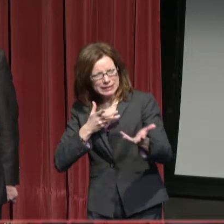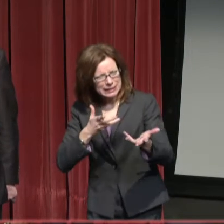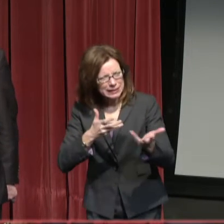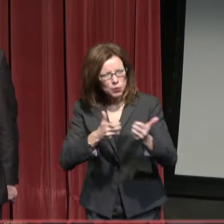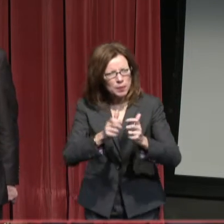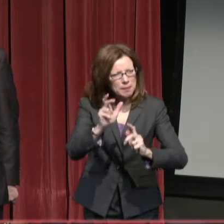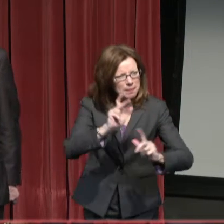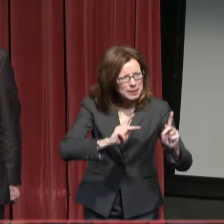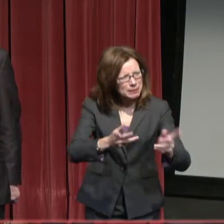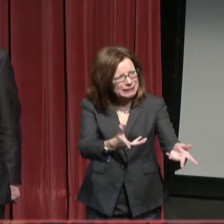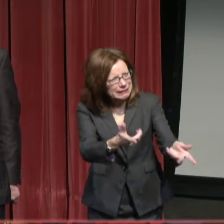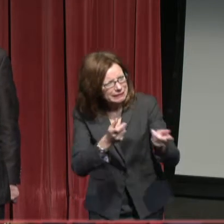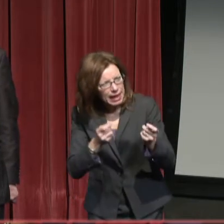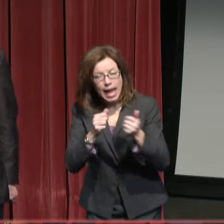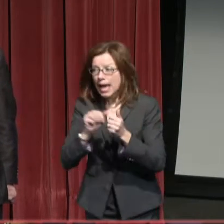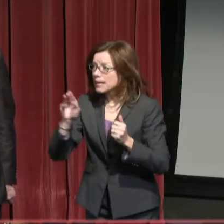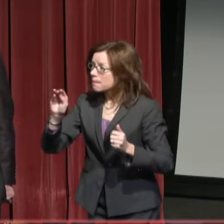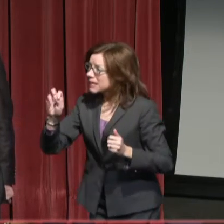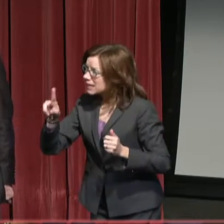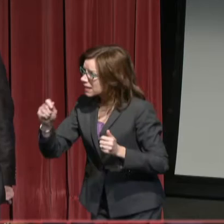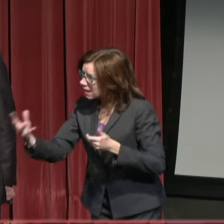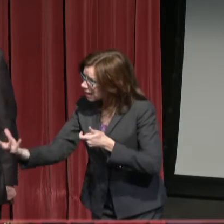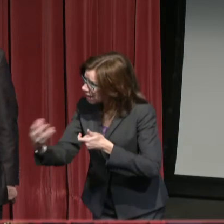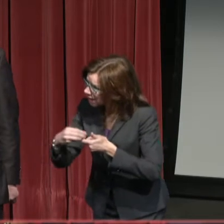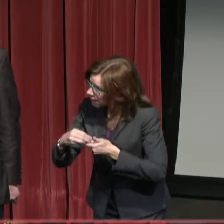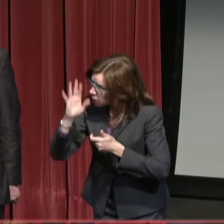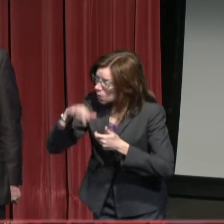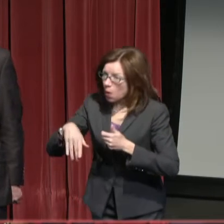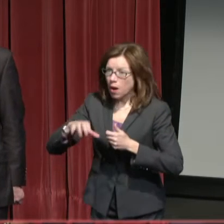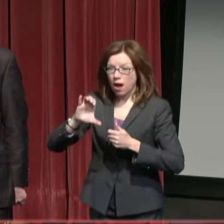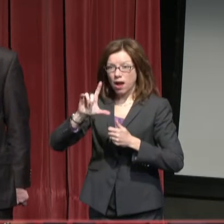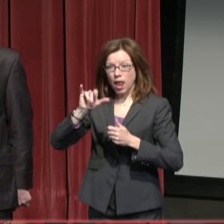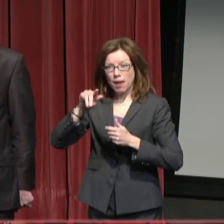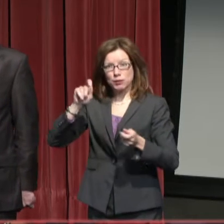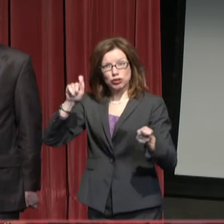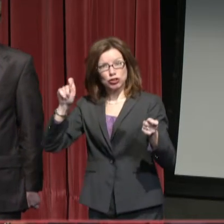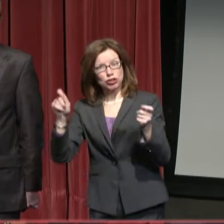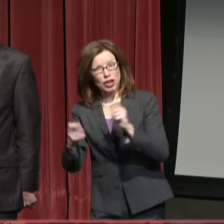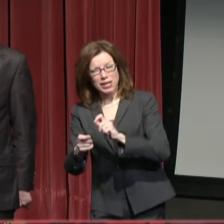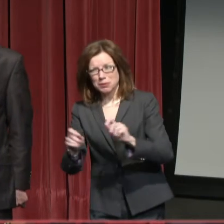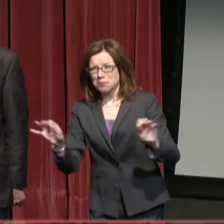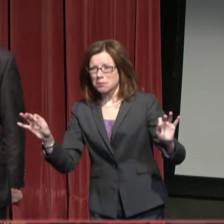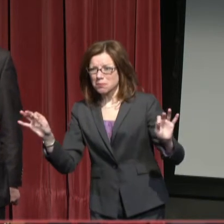because the climate change problem is so important in today's world, we can't just live in our ivory tower,